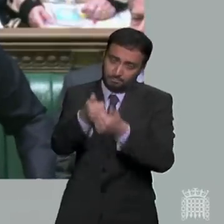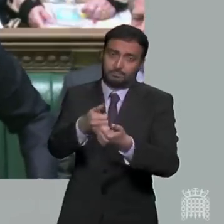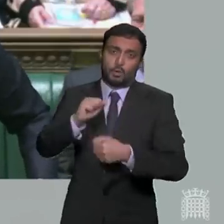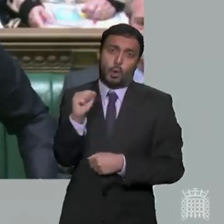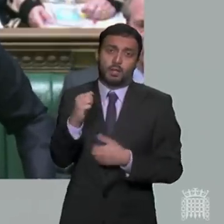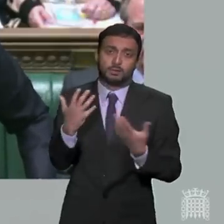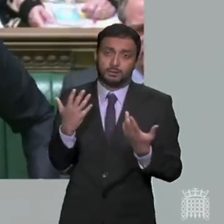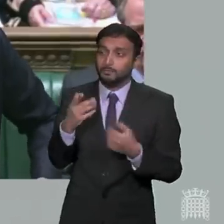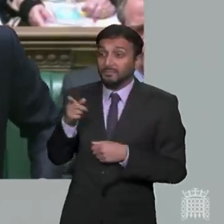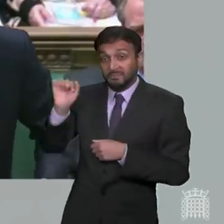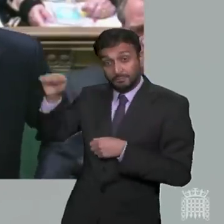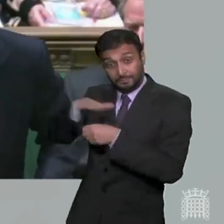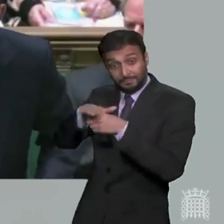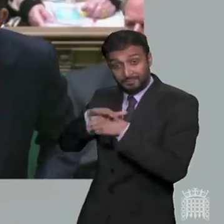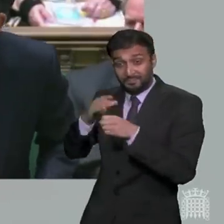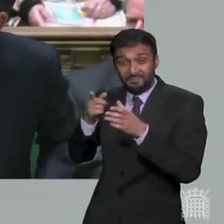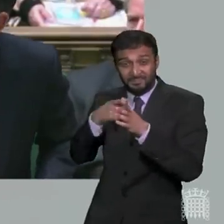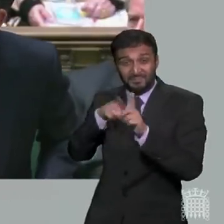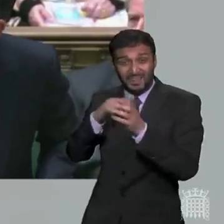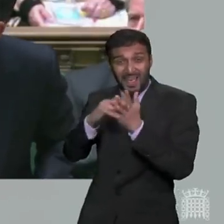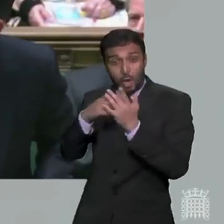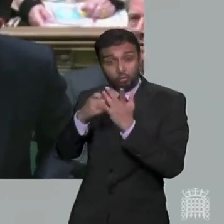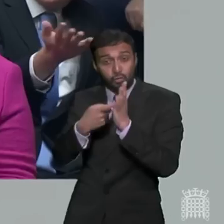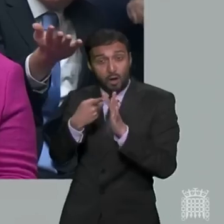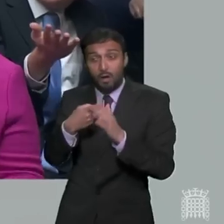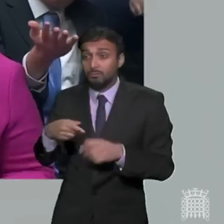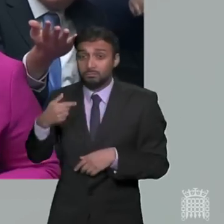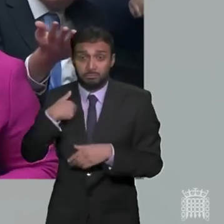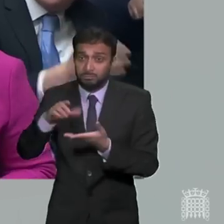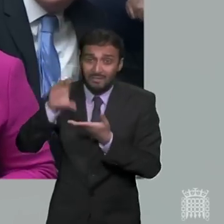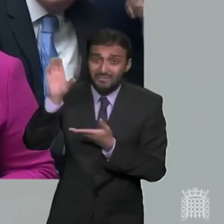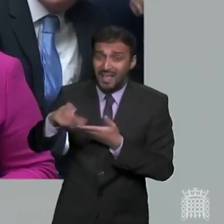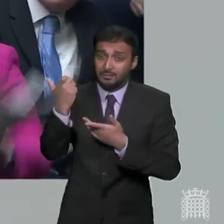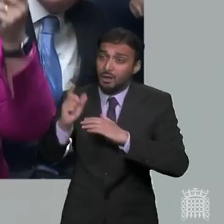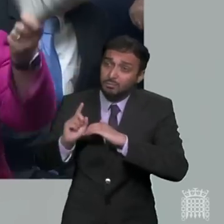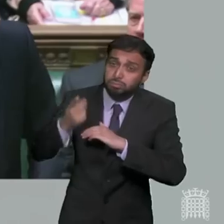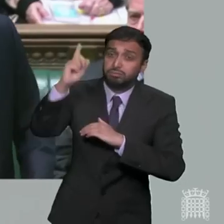are working collaboratively with the Scottish Government to invest in aerospace, advanced manufacturing and space.